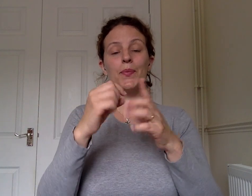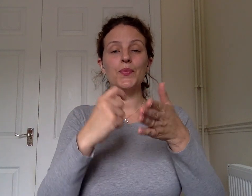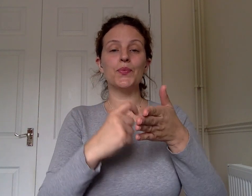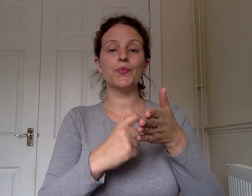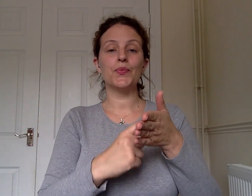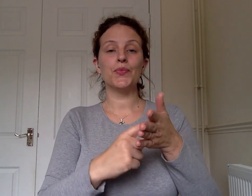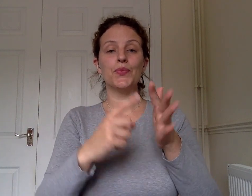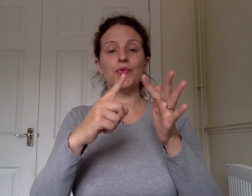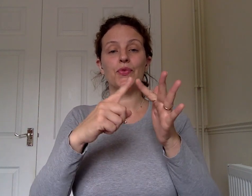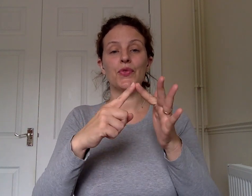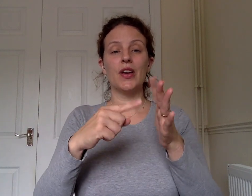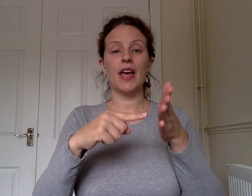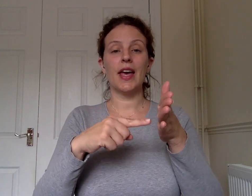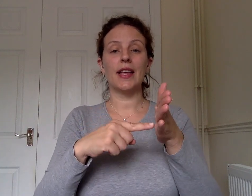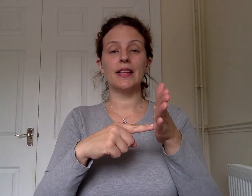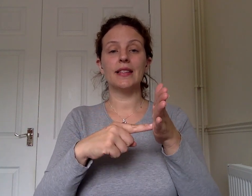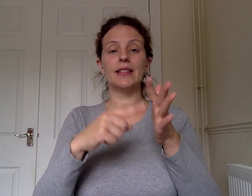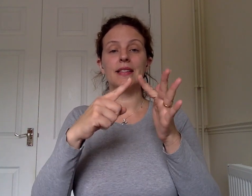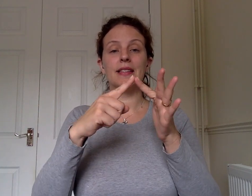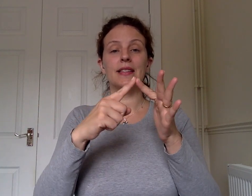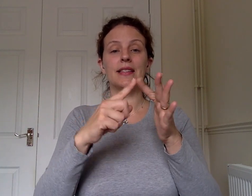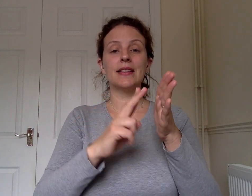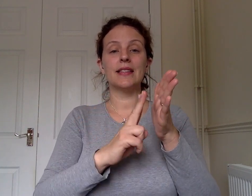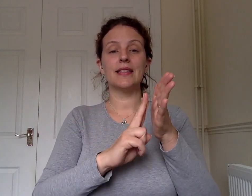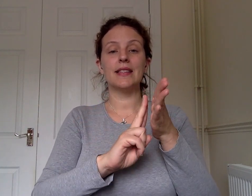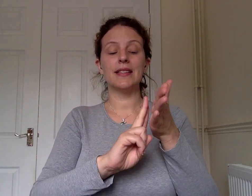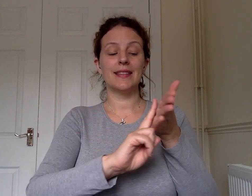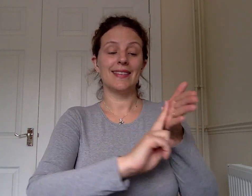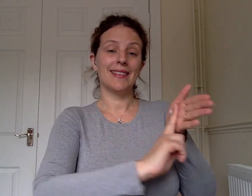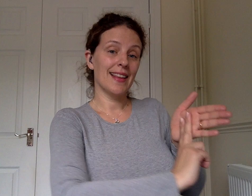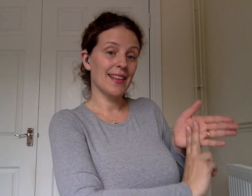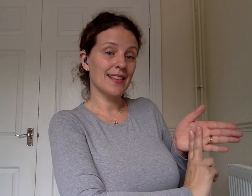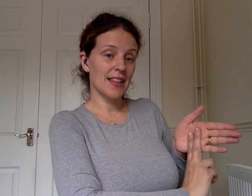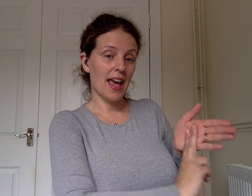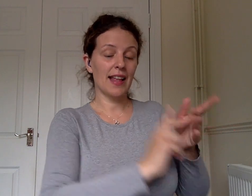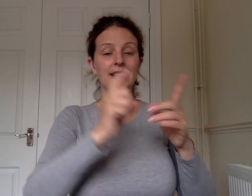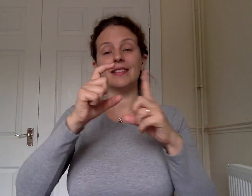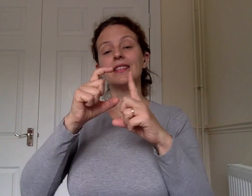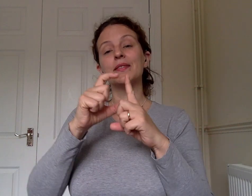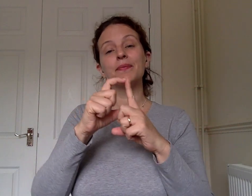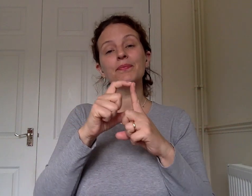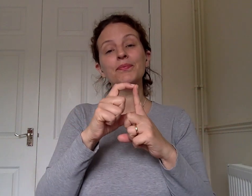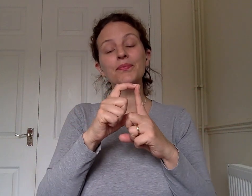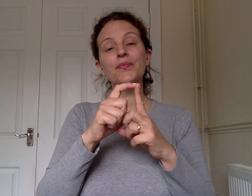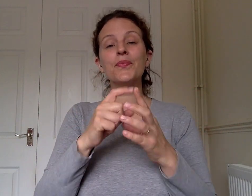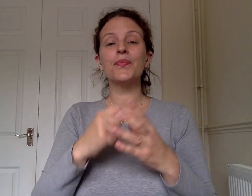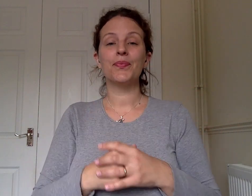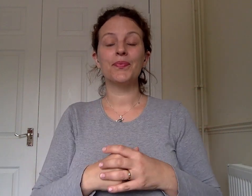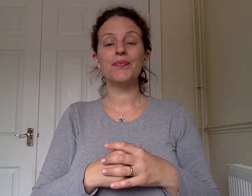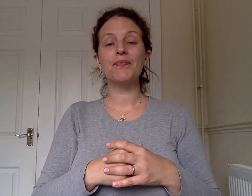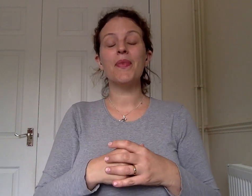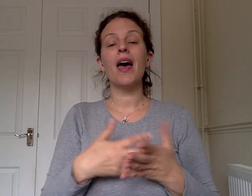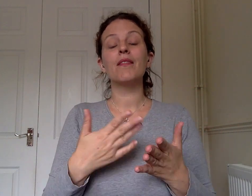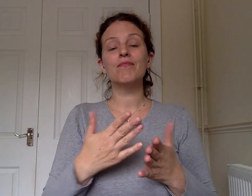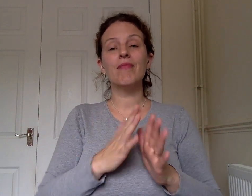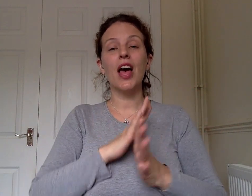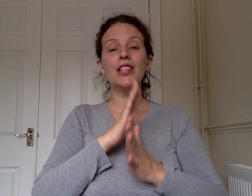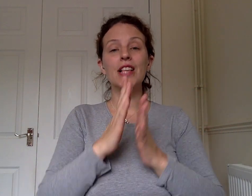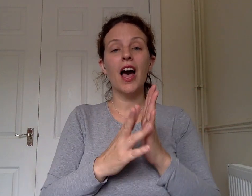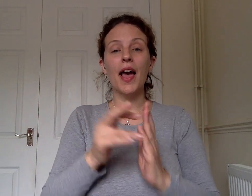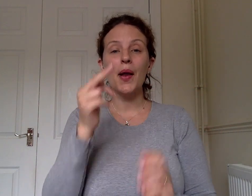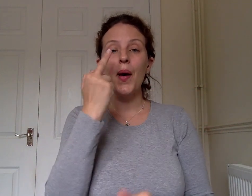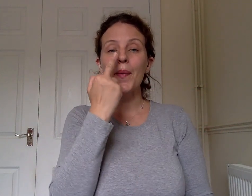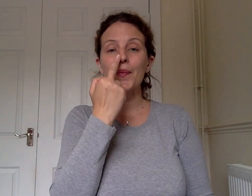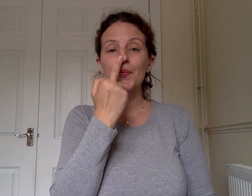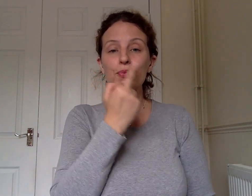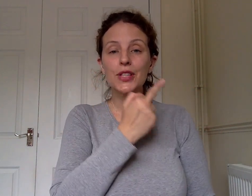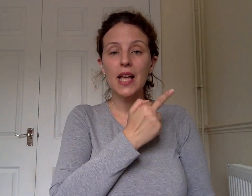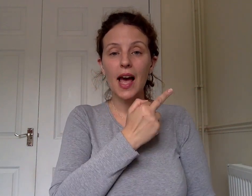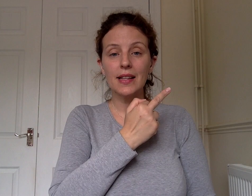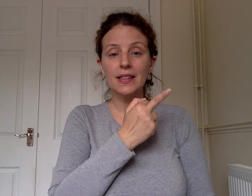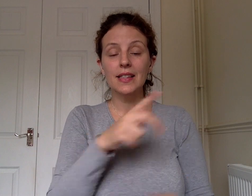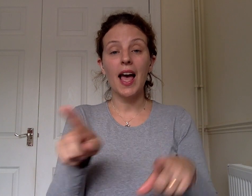Pretend sign is.......